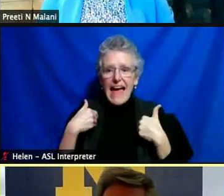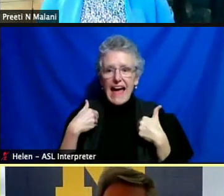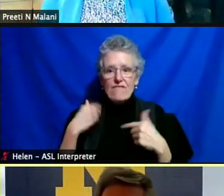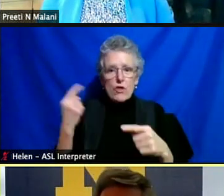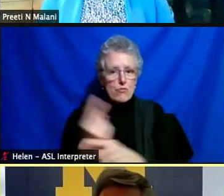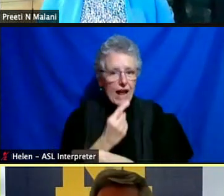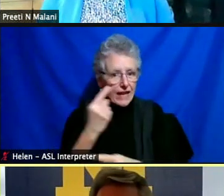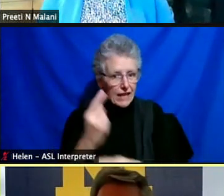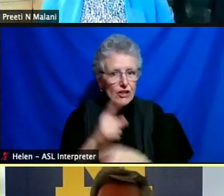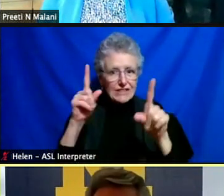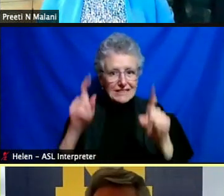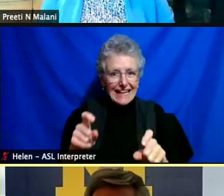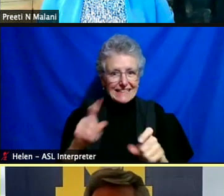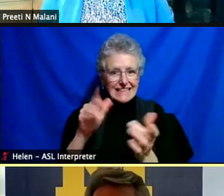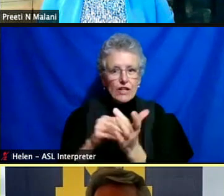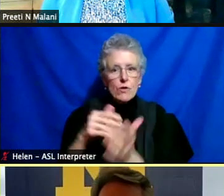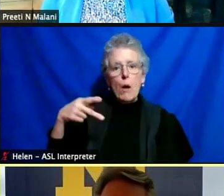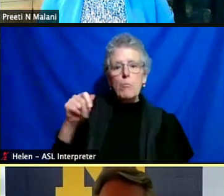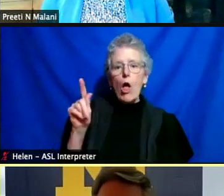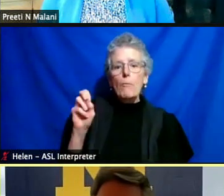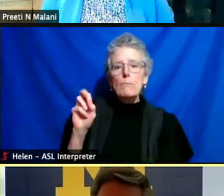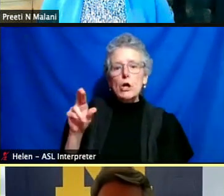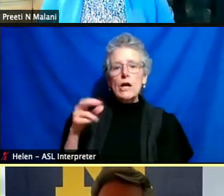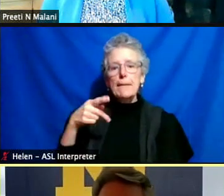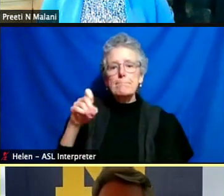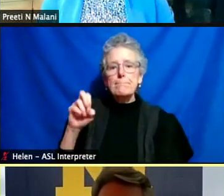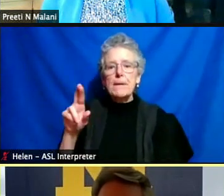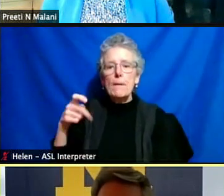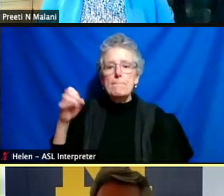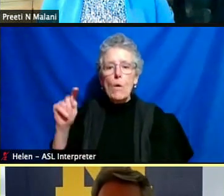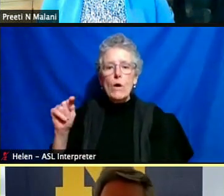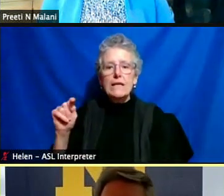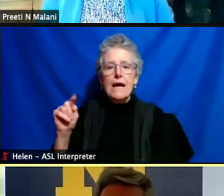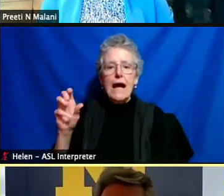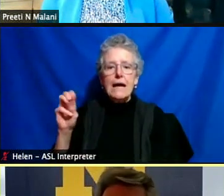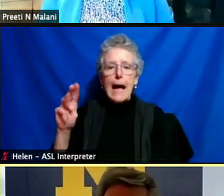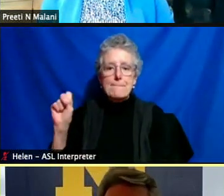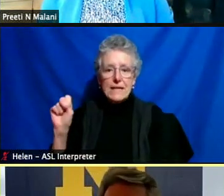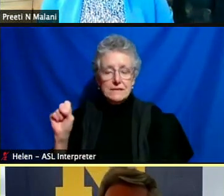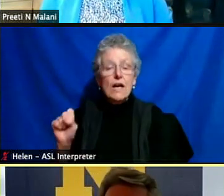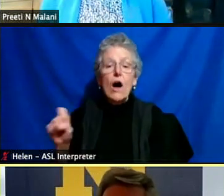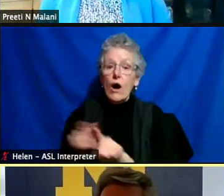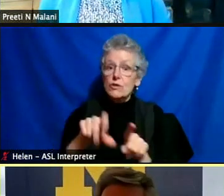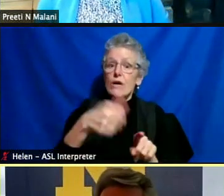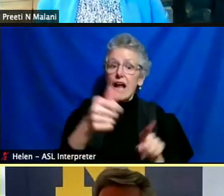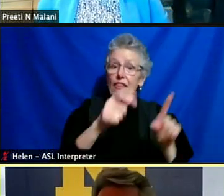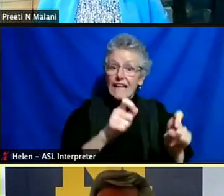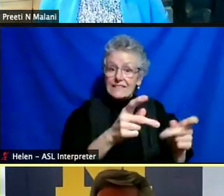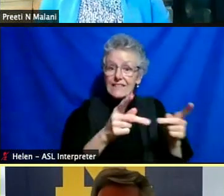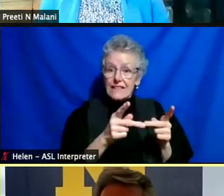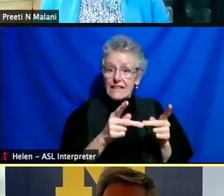at the Palmer Commons and in Pierpont Commons. But we'll have a standing testing center also in the winter semester at the intramural sports building